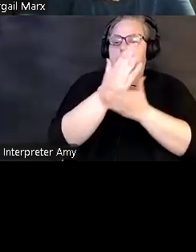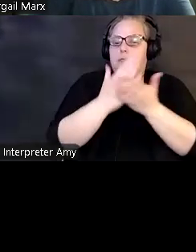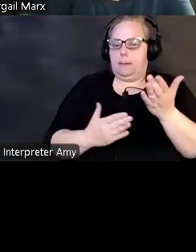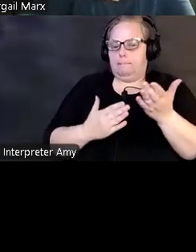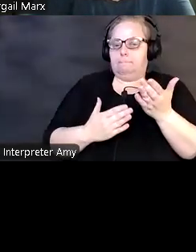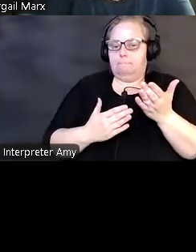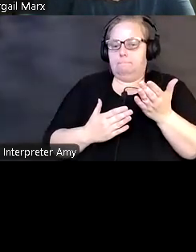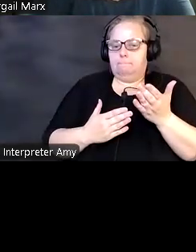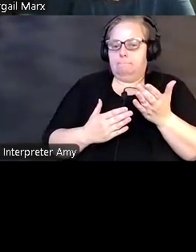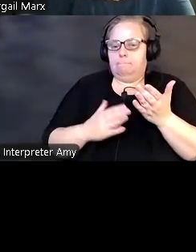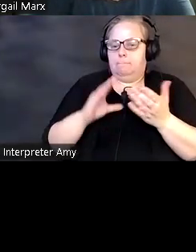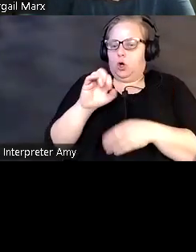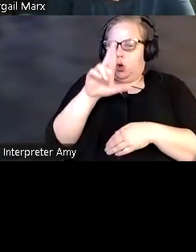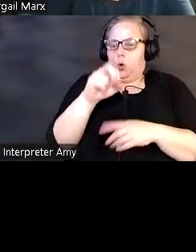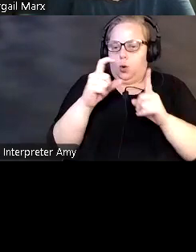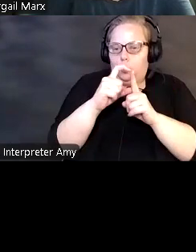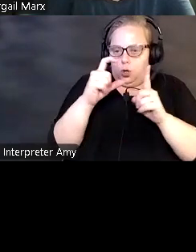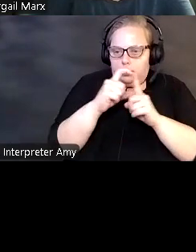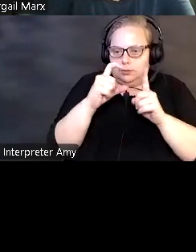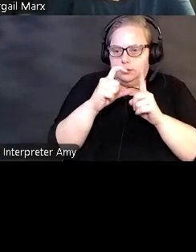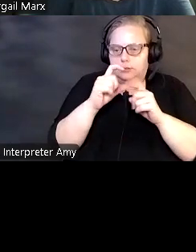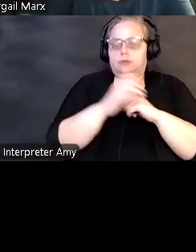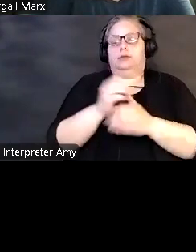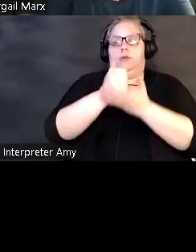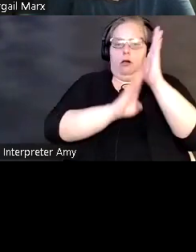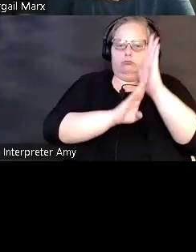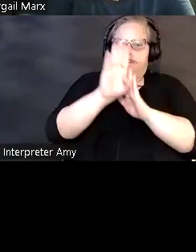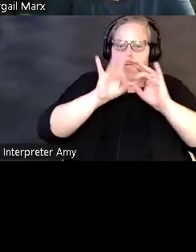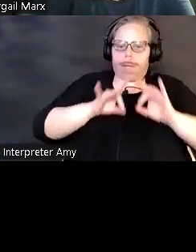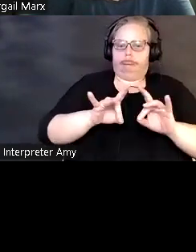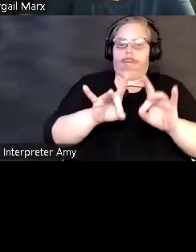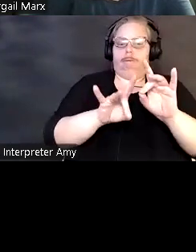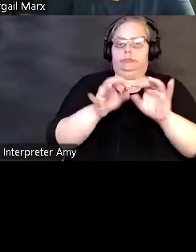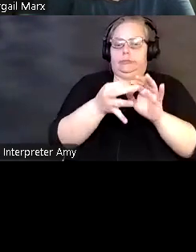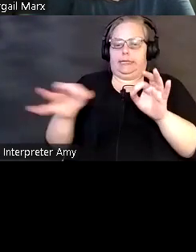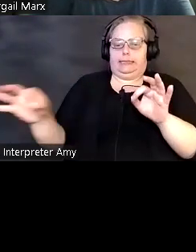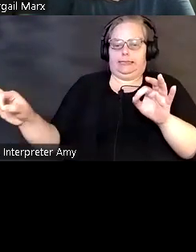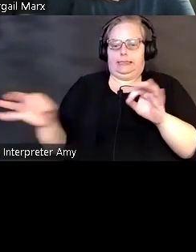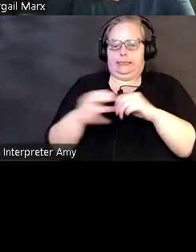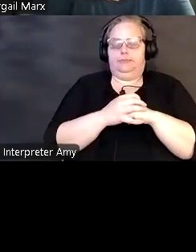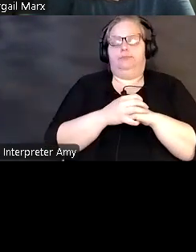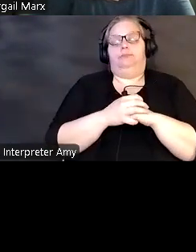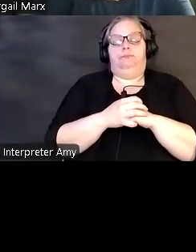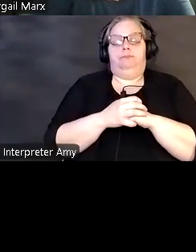language words, those little words that help build our sentences on here so that is our